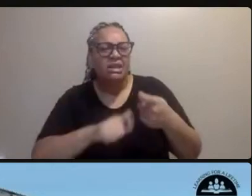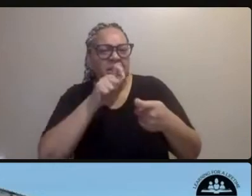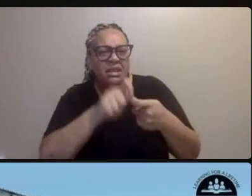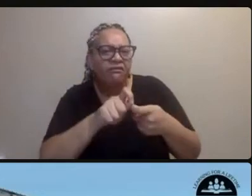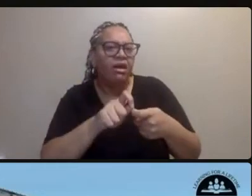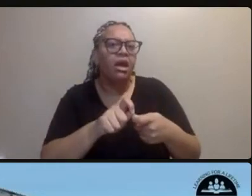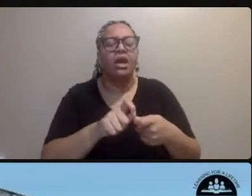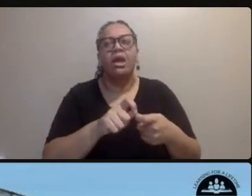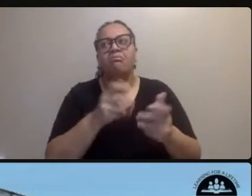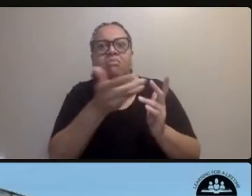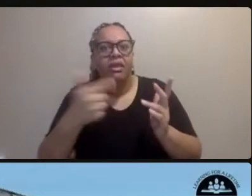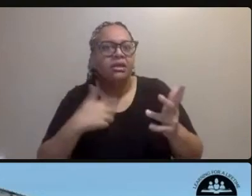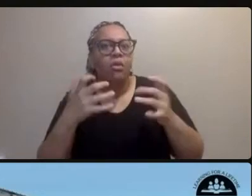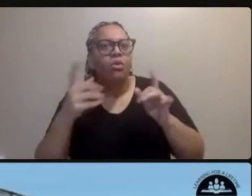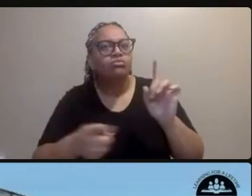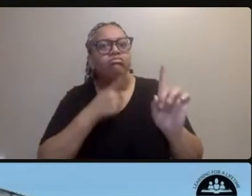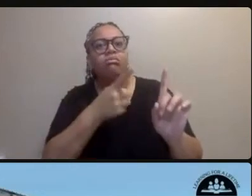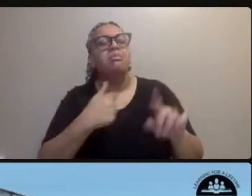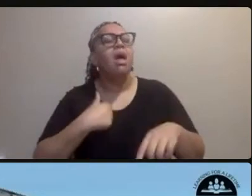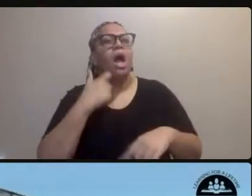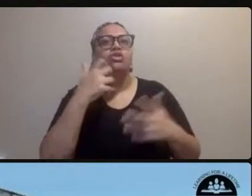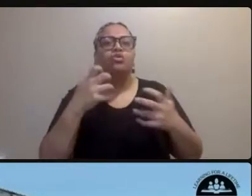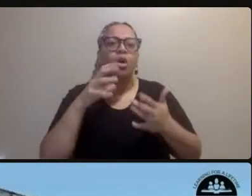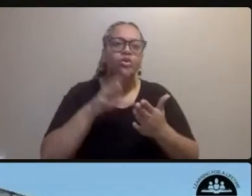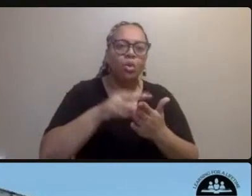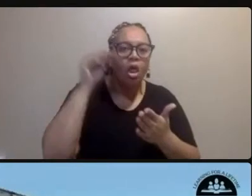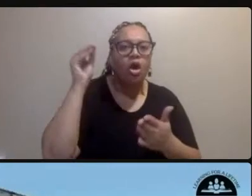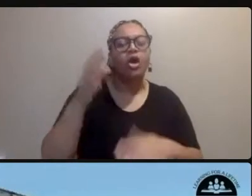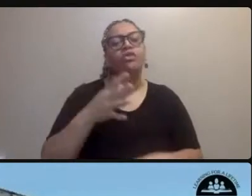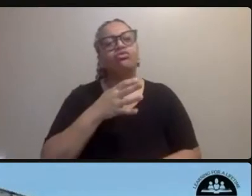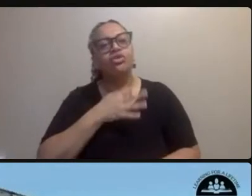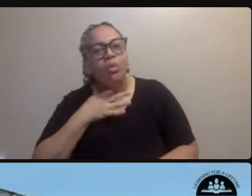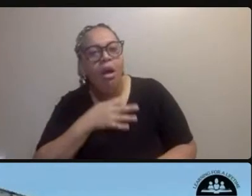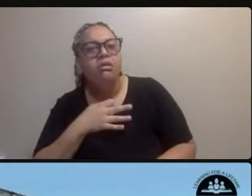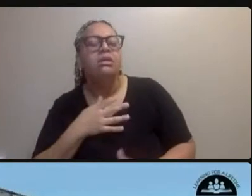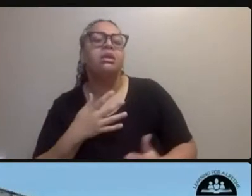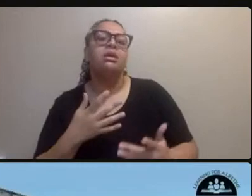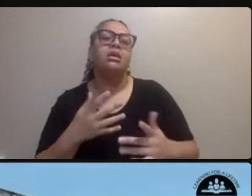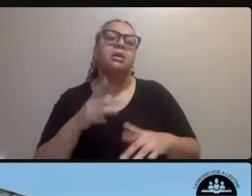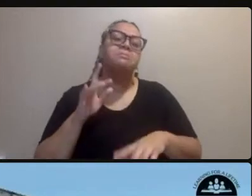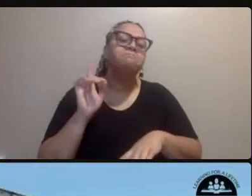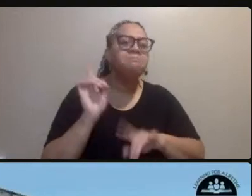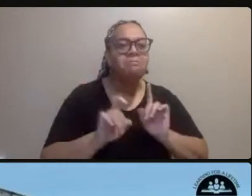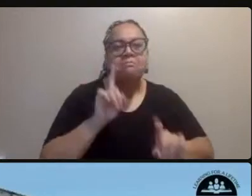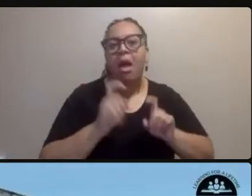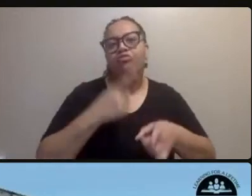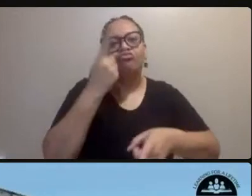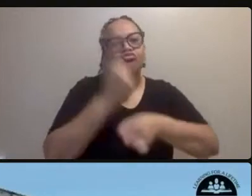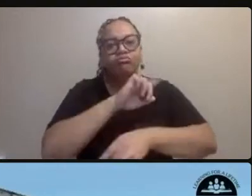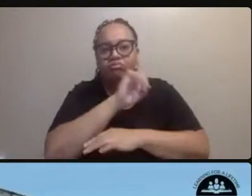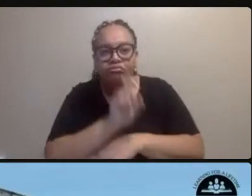DON'T REALLY HAVE ANY SORT OF